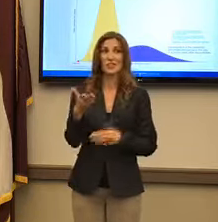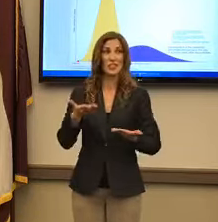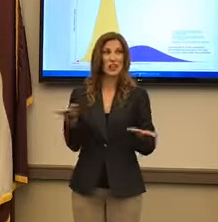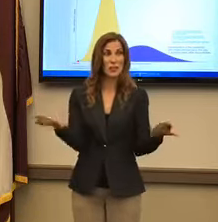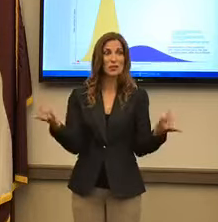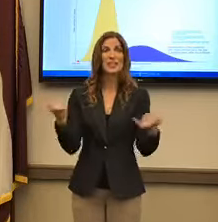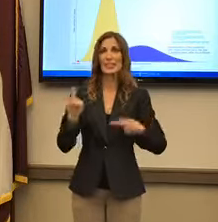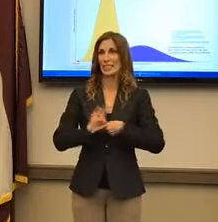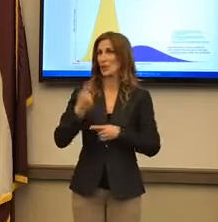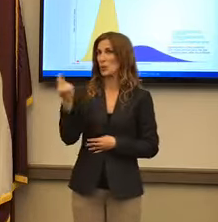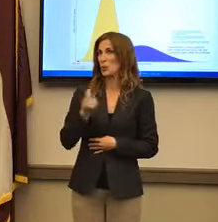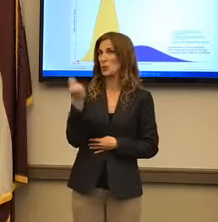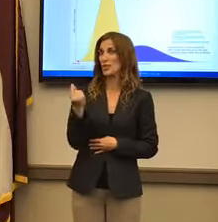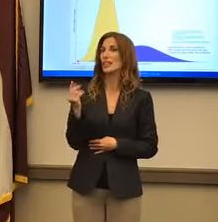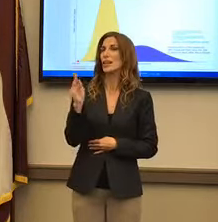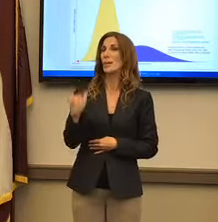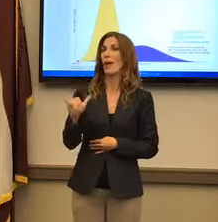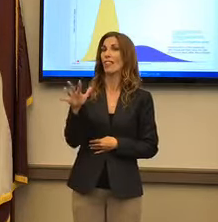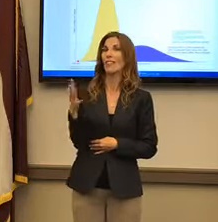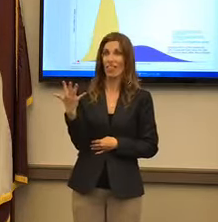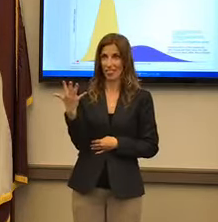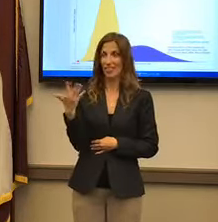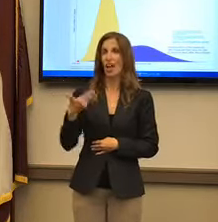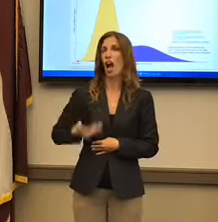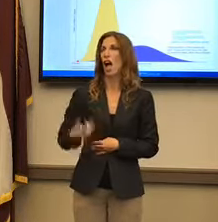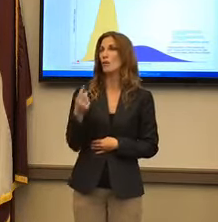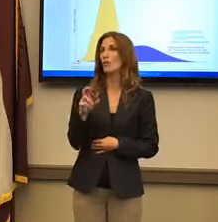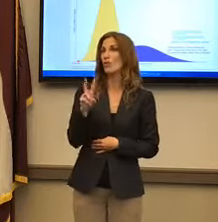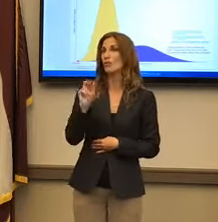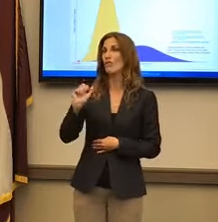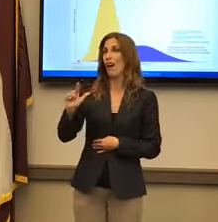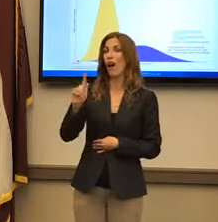today is Tuesday May the fifth I am Dr. Val Arkoosh chair of the Montgomery